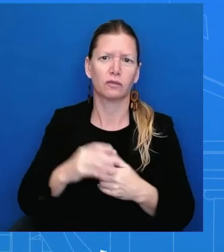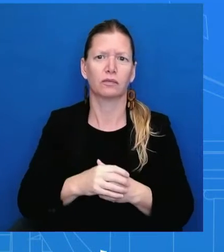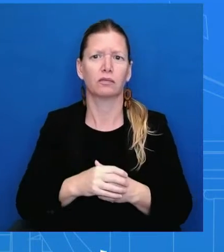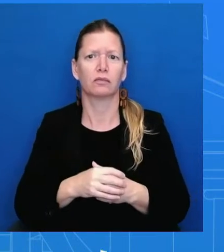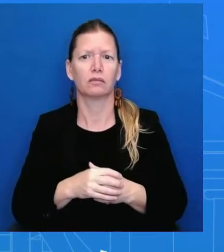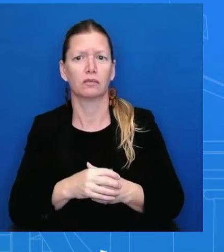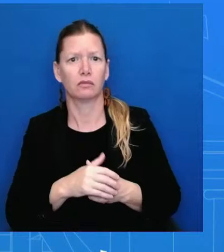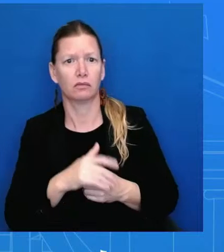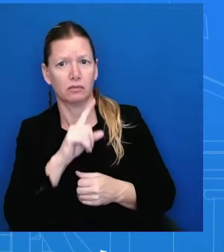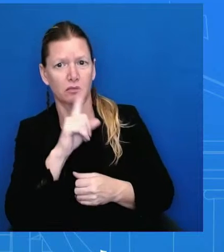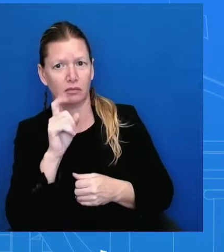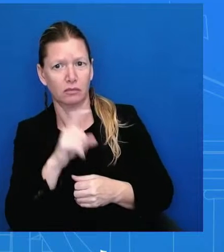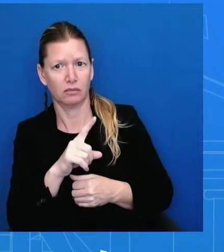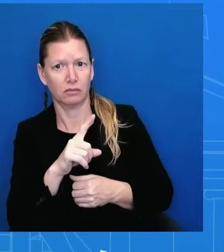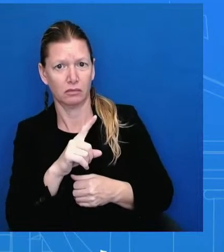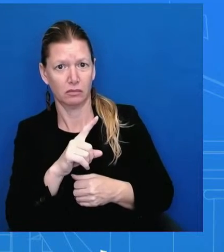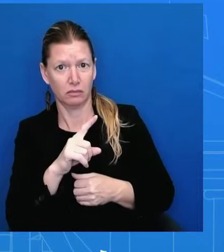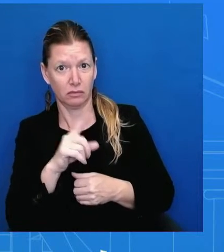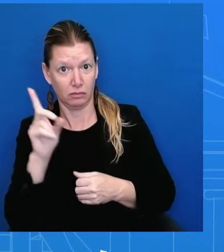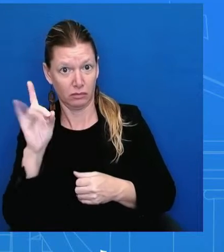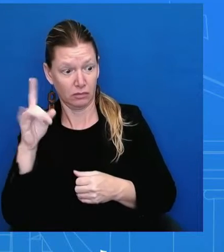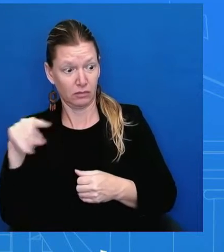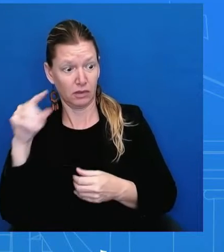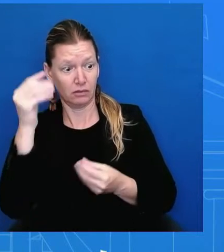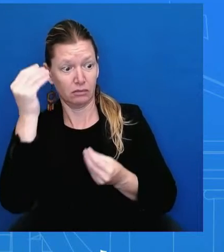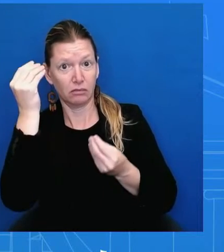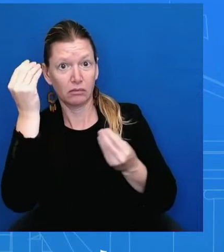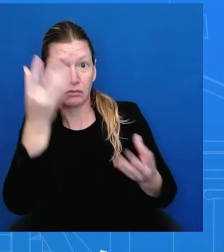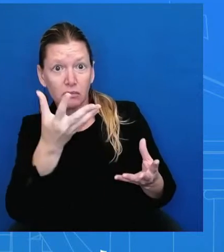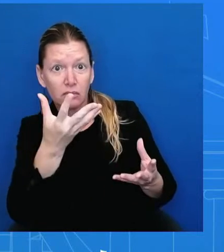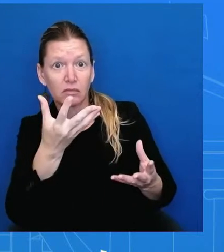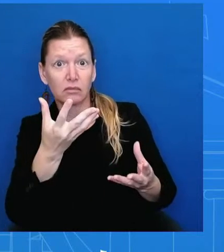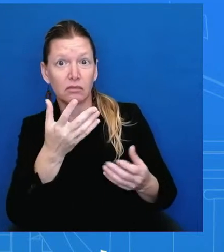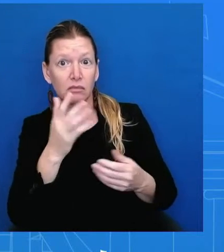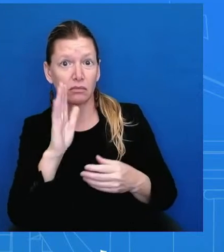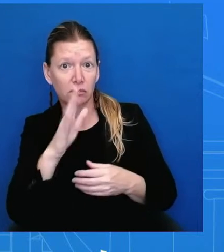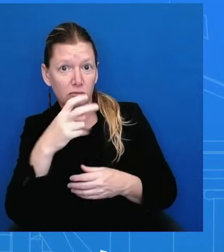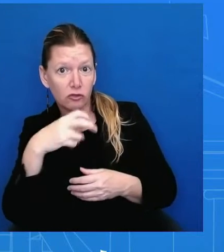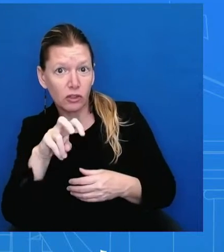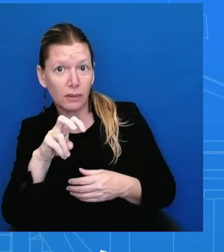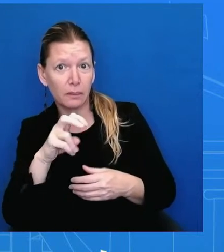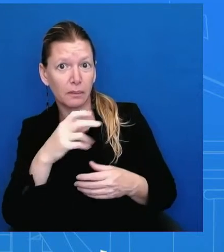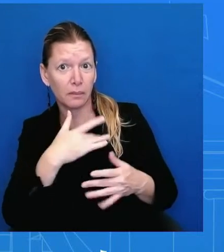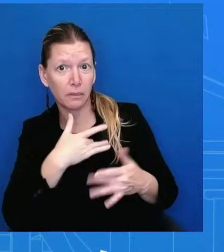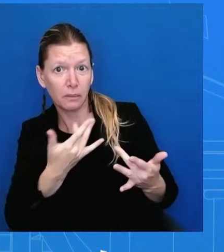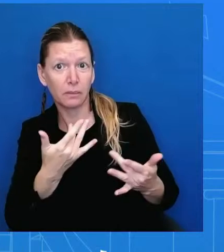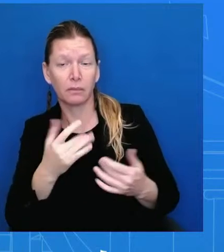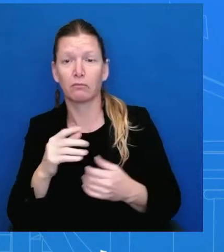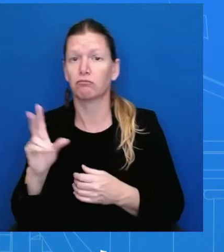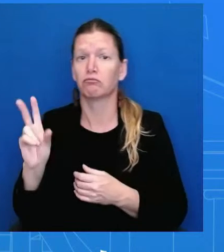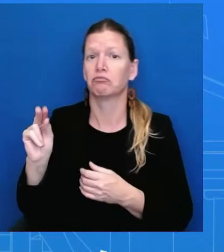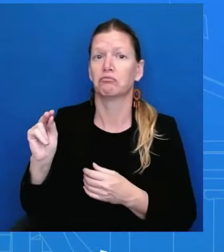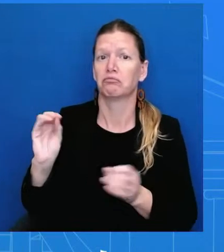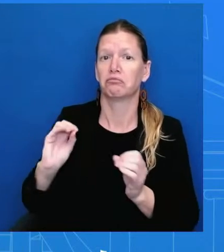The Press: And can I a- -- can I try one more time on "irreversible"? Does the U.S. have a position -- Mr. Kirby: Yes, you can try. The Press: Hey, it's worth a shot. Does the U.S. have a position on the u-